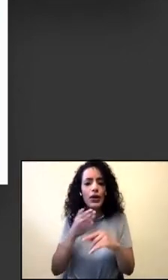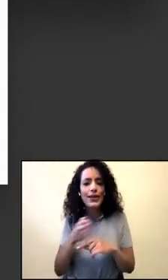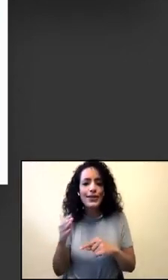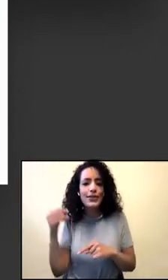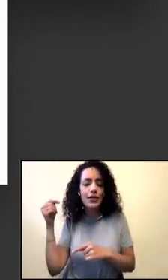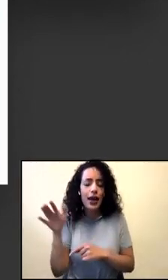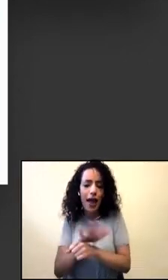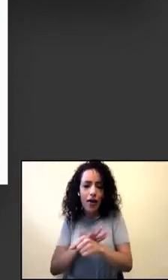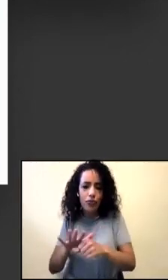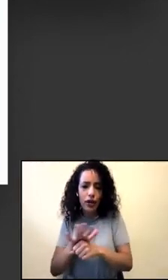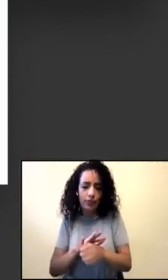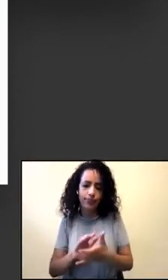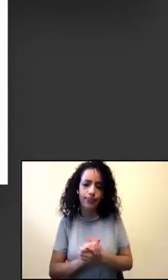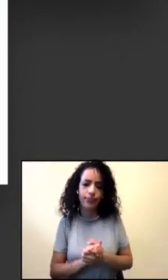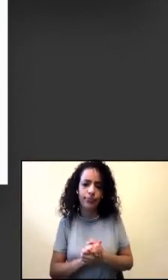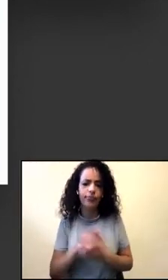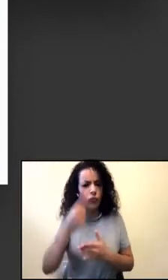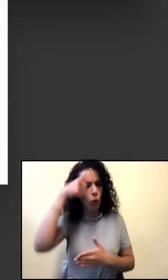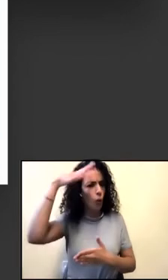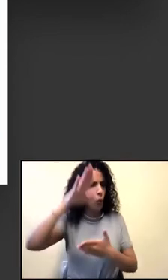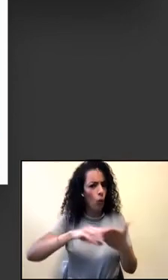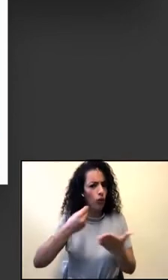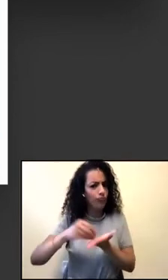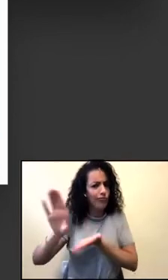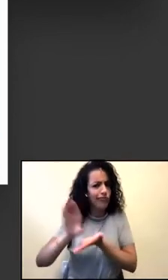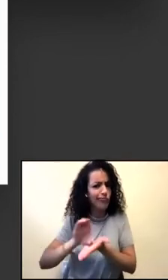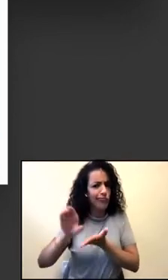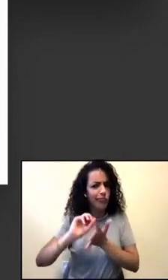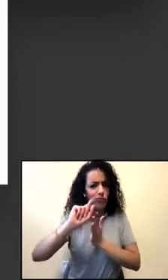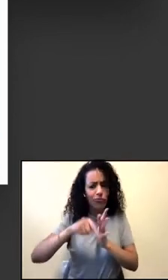her experience of fundraising, project planning, and managing heritage projects,